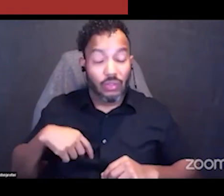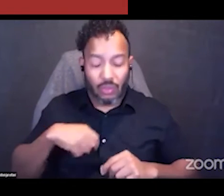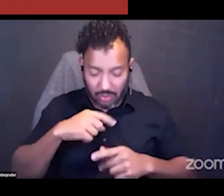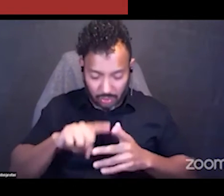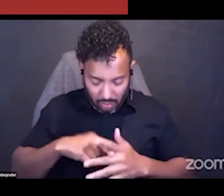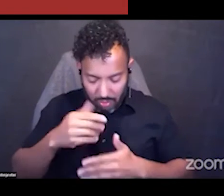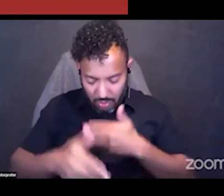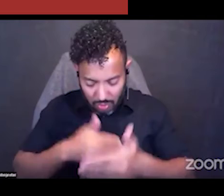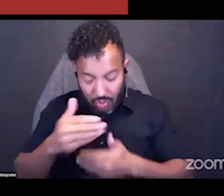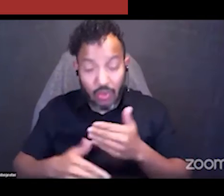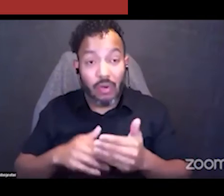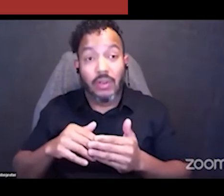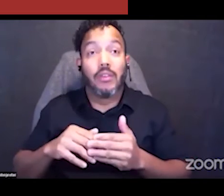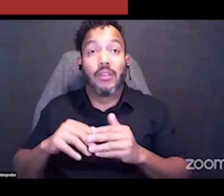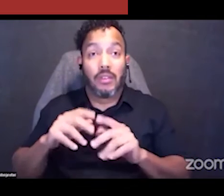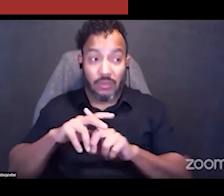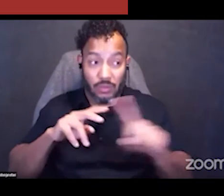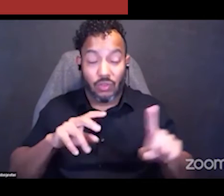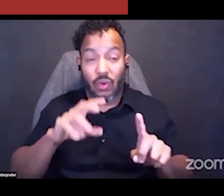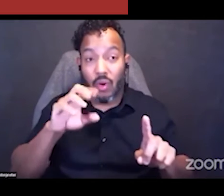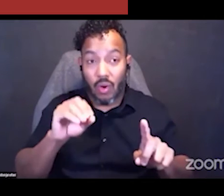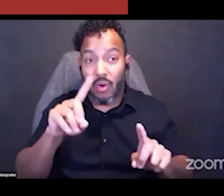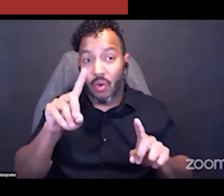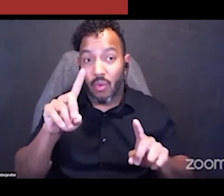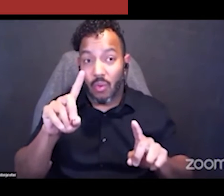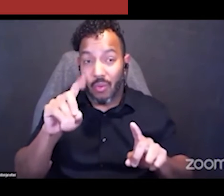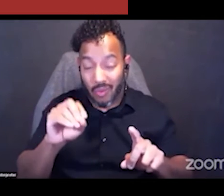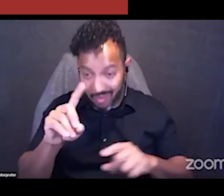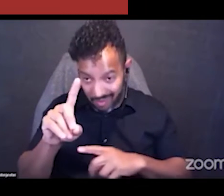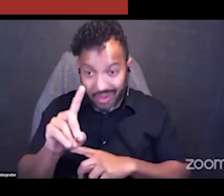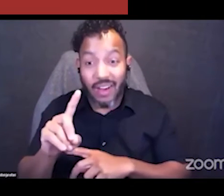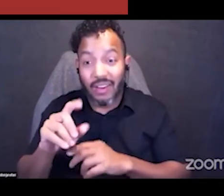and colleague, Marcie Roth, we thought we had everything under control.